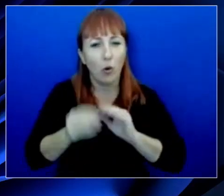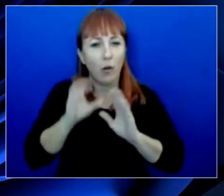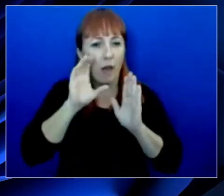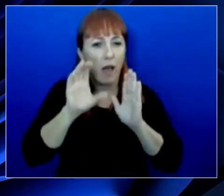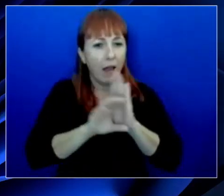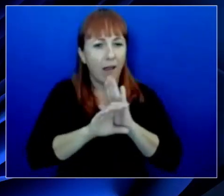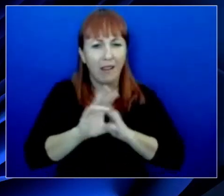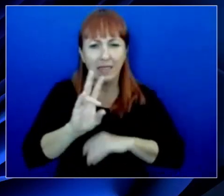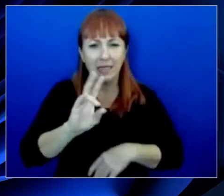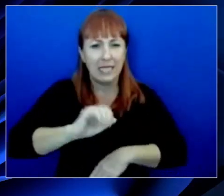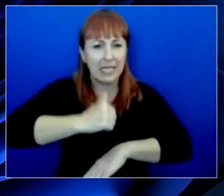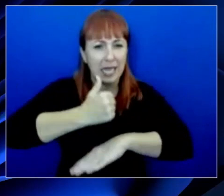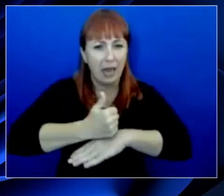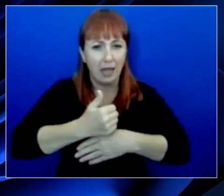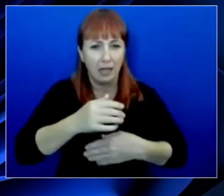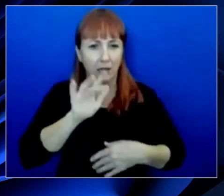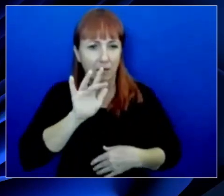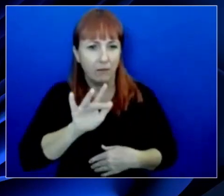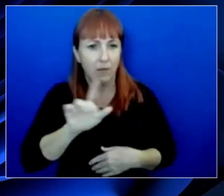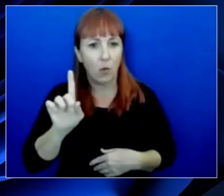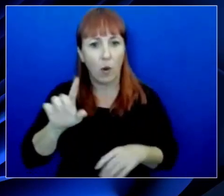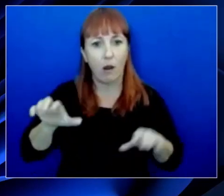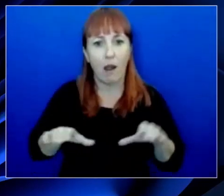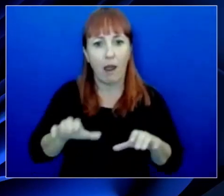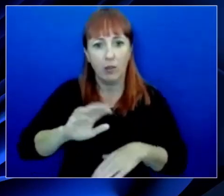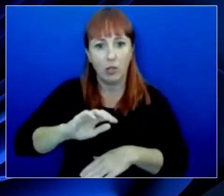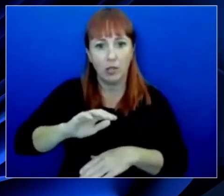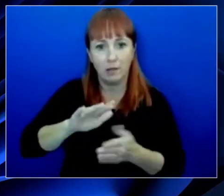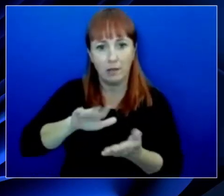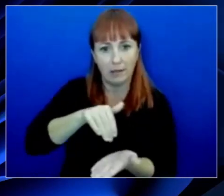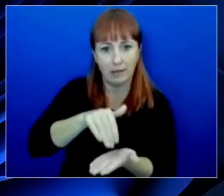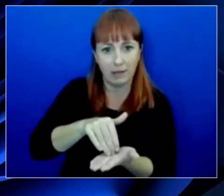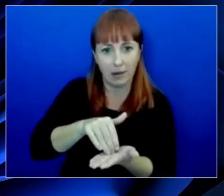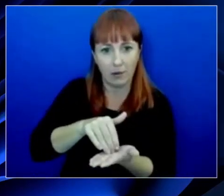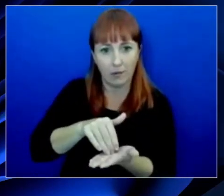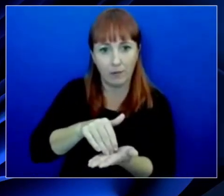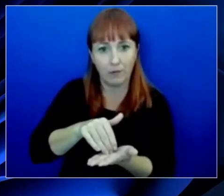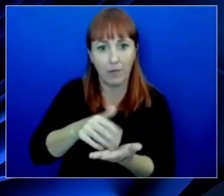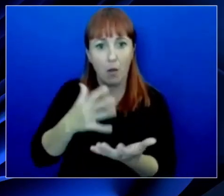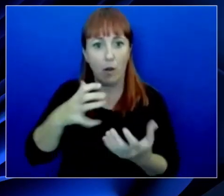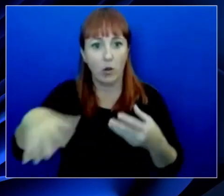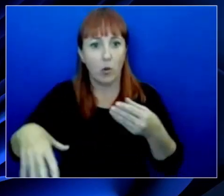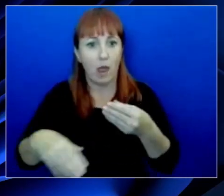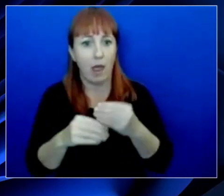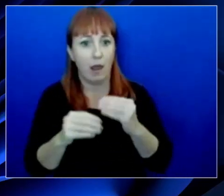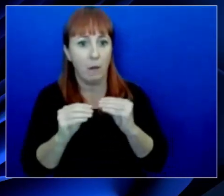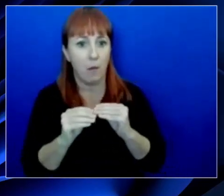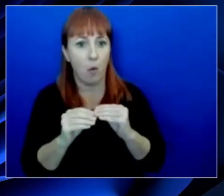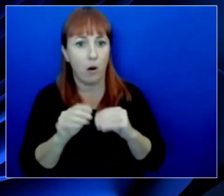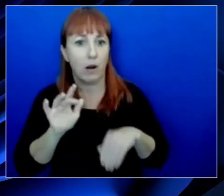like that in my Action Center. So if I wanna add more I'm going to go to edit settings.